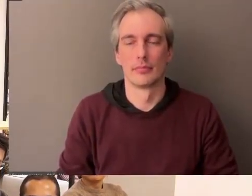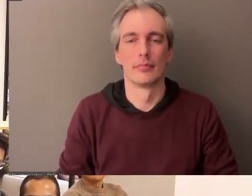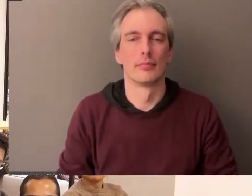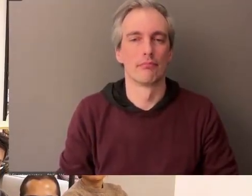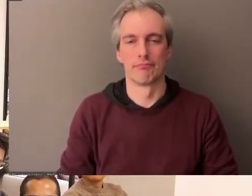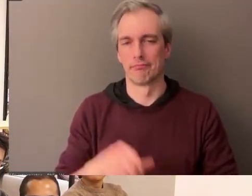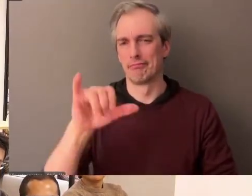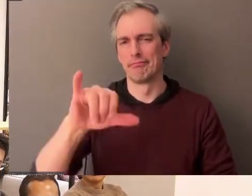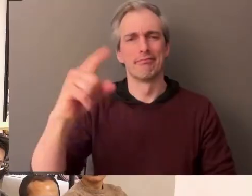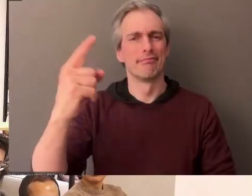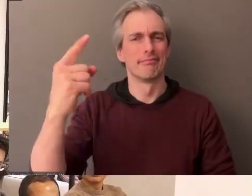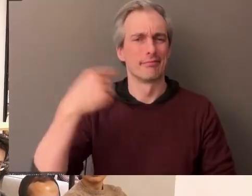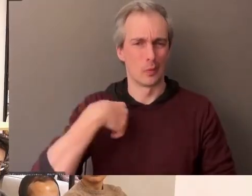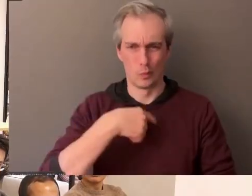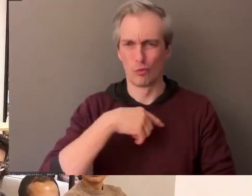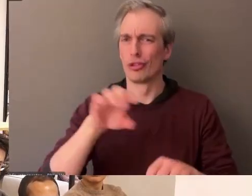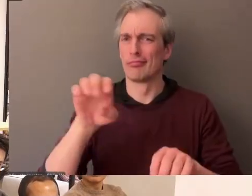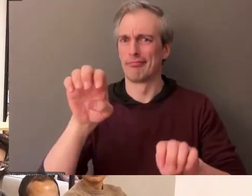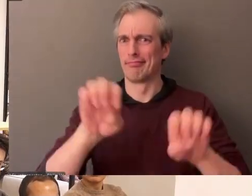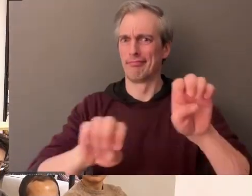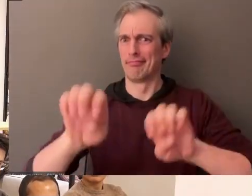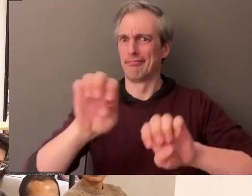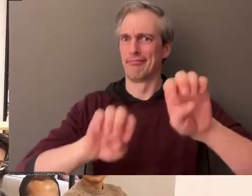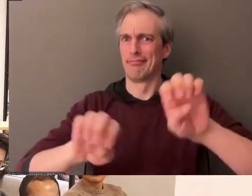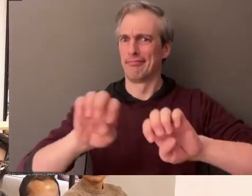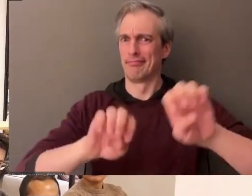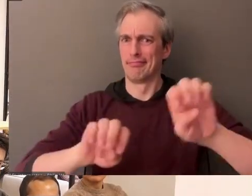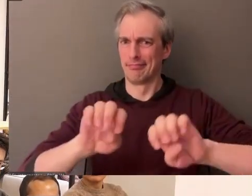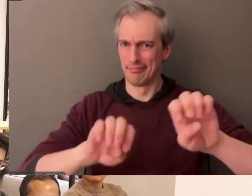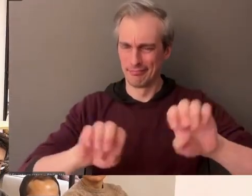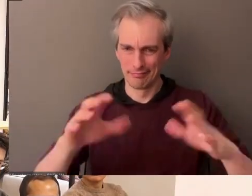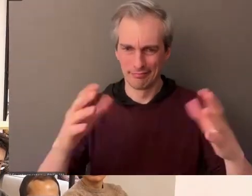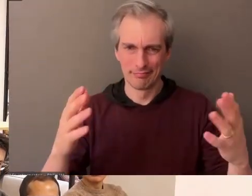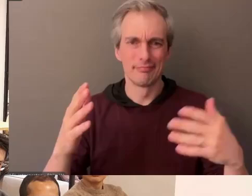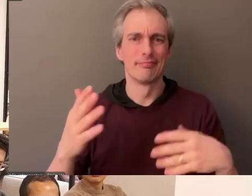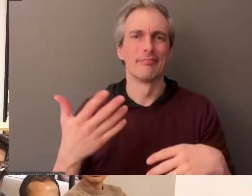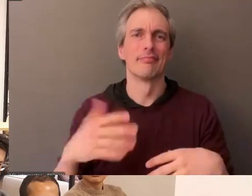With known good data sources as context for MCP servers.